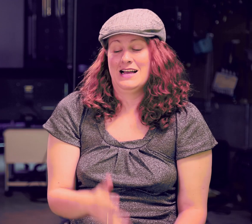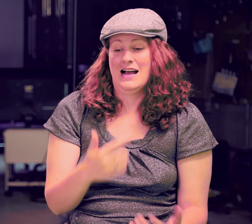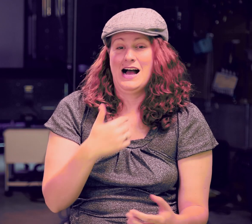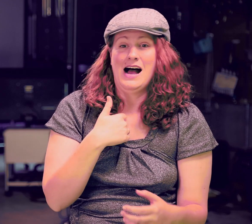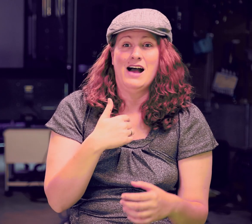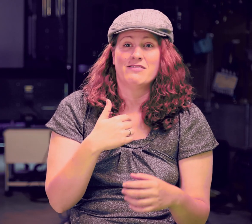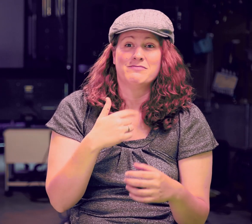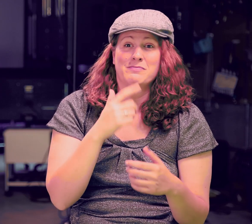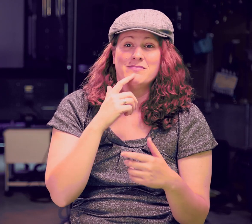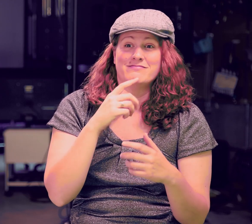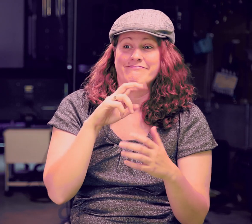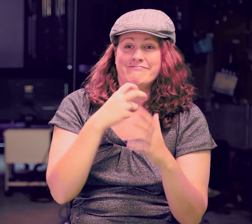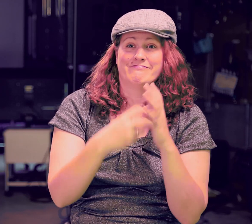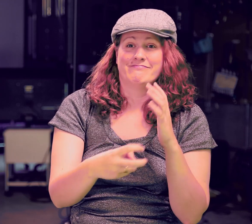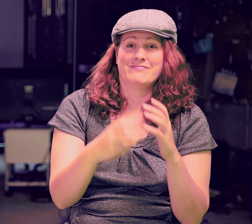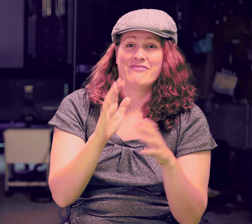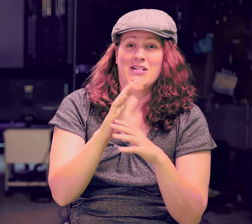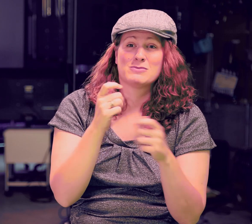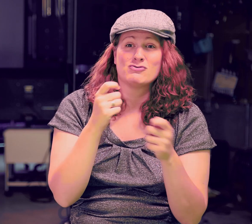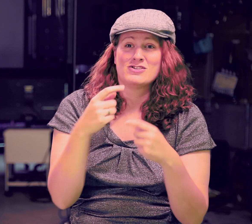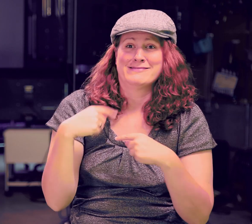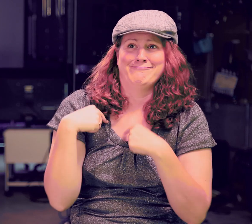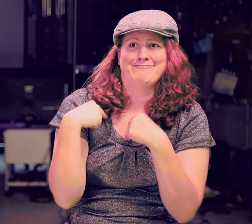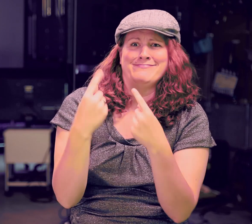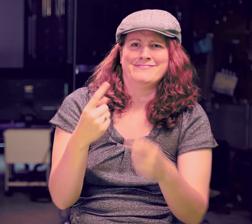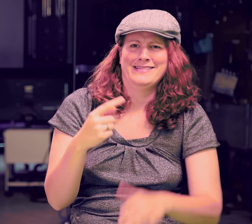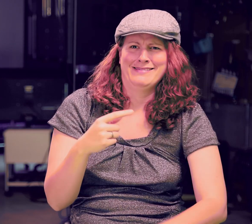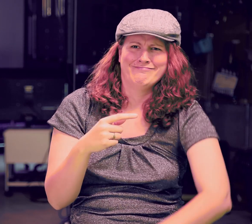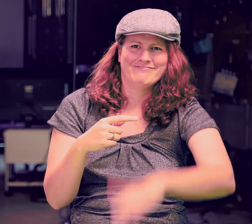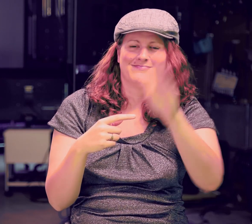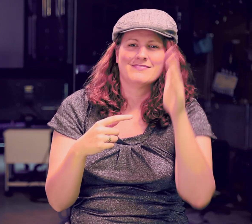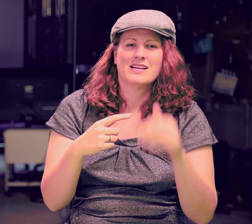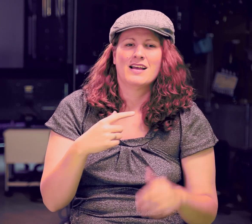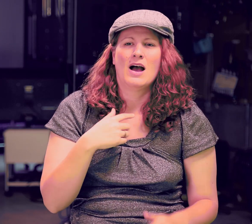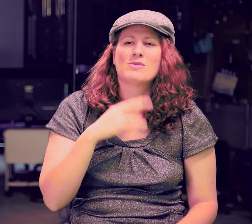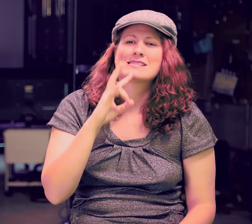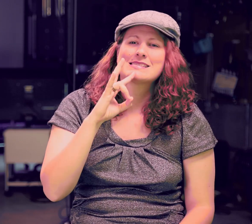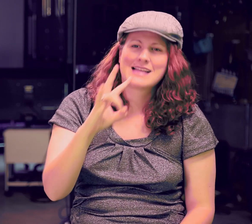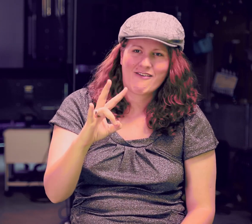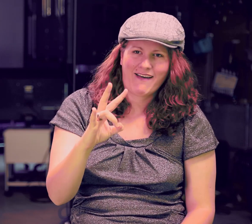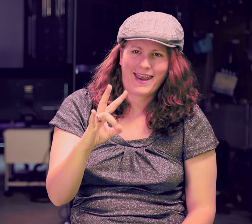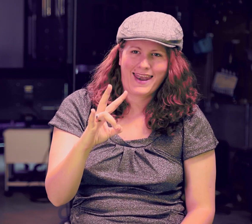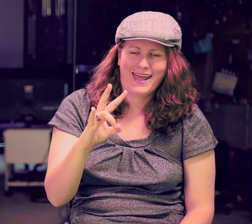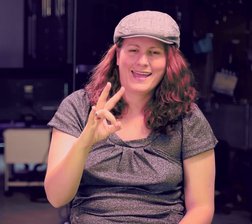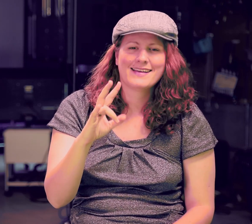I've fallen in love with Film Directing my entire life. I was seven.